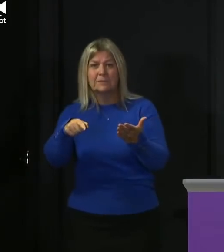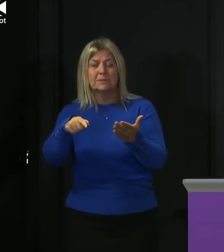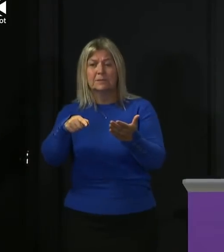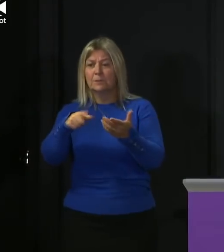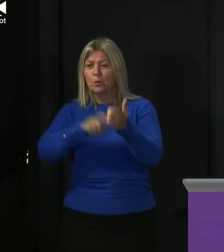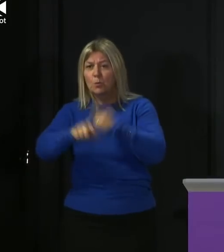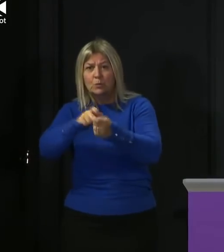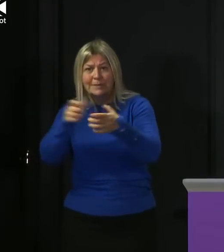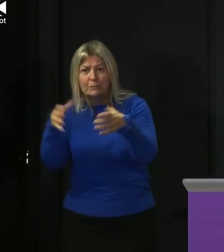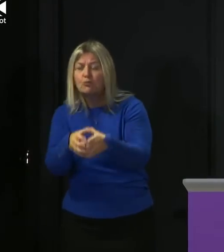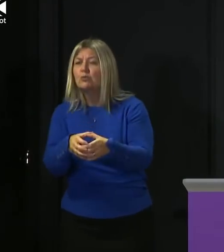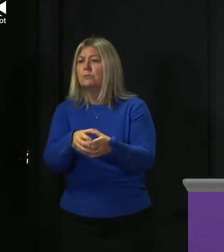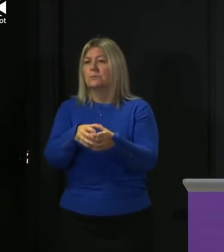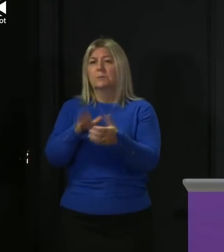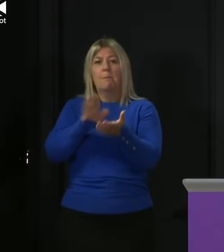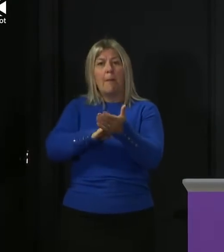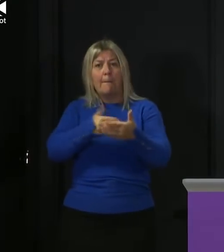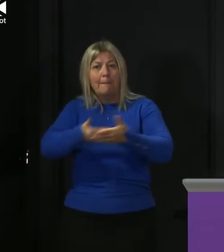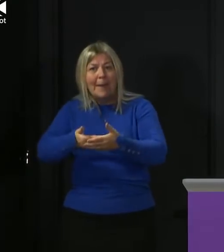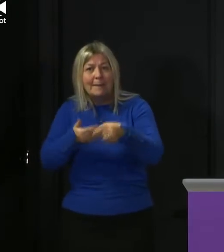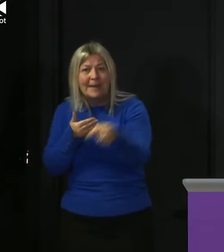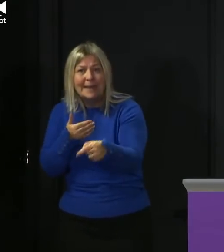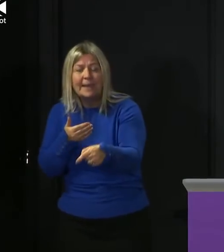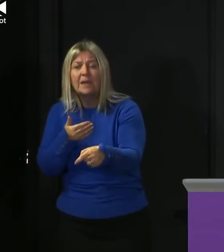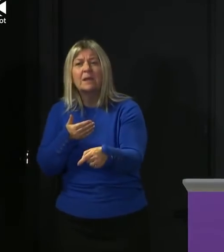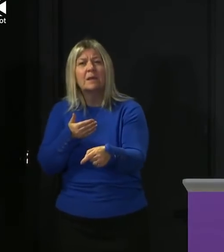other restrictions that people are struggling with right now, none of them are being done lightly and